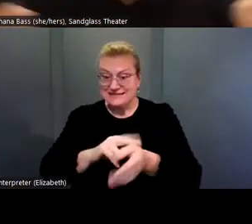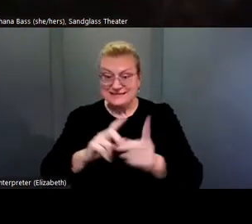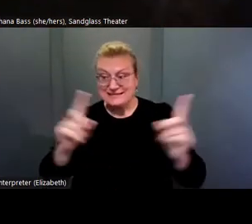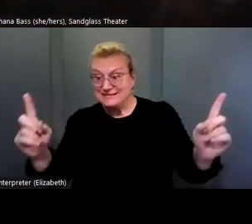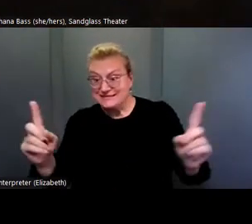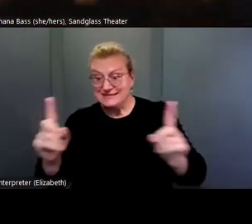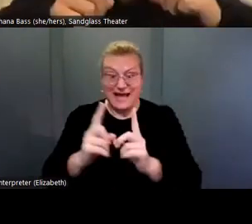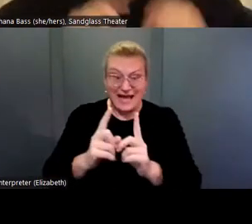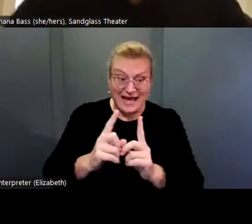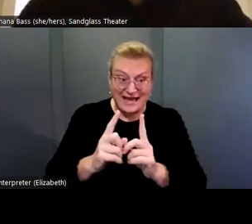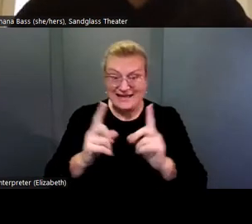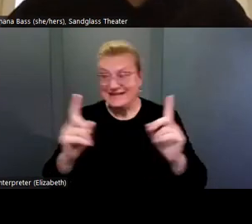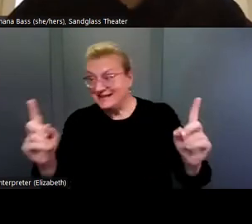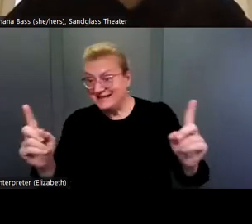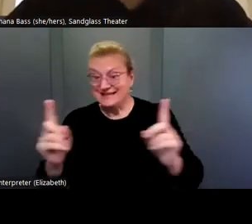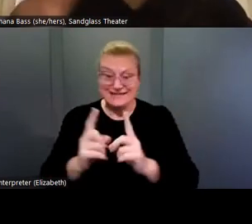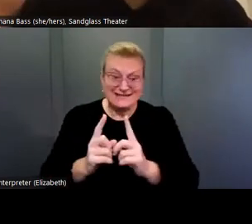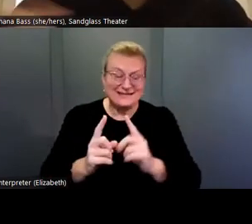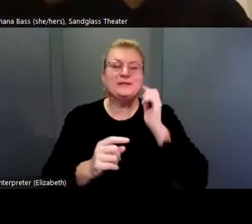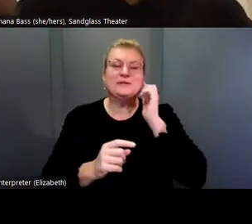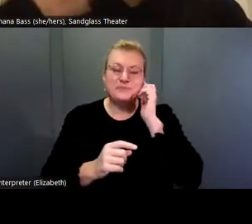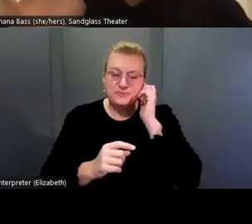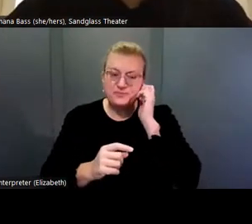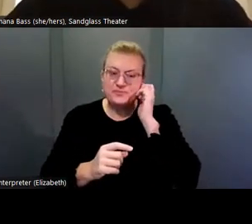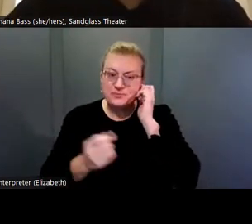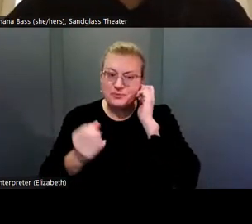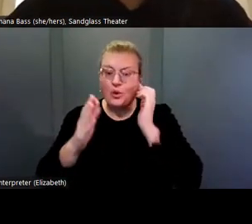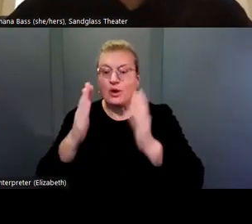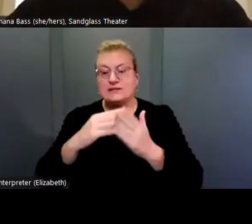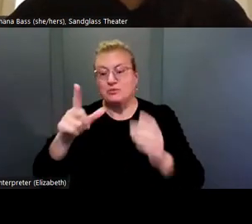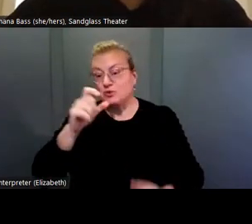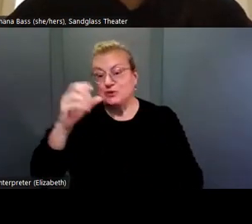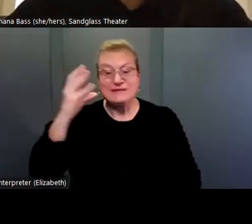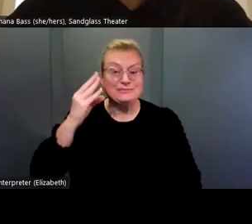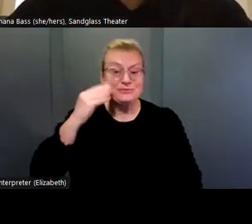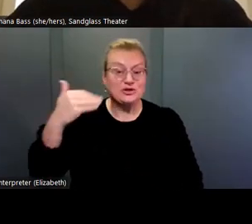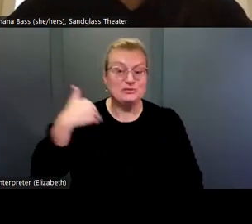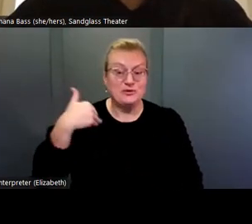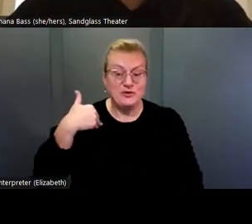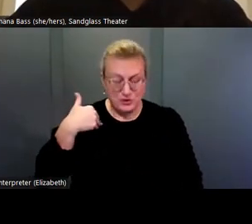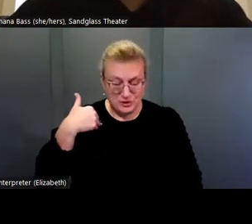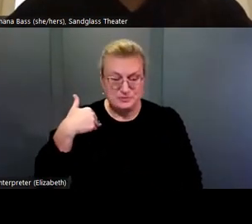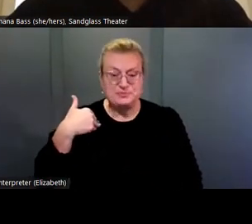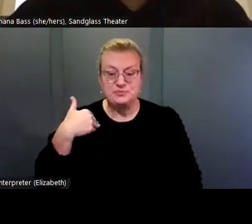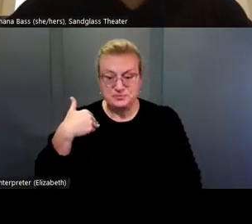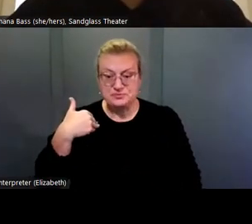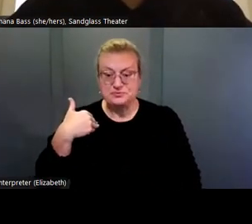Go off, you check in. Or maybe someone who's done the conferences more times that you know who you can ask,